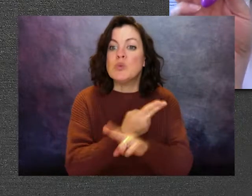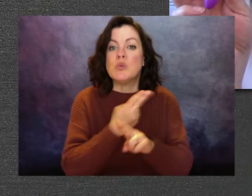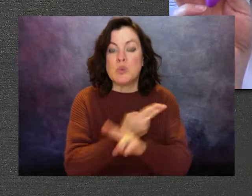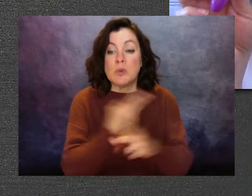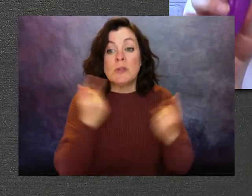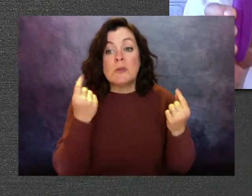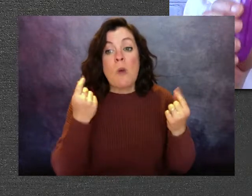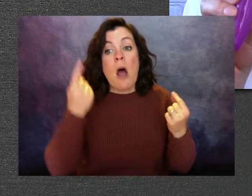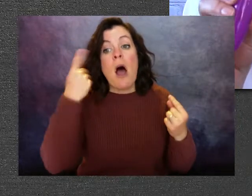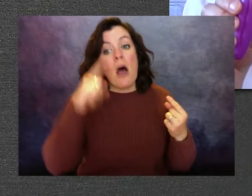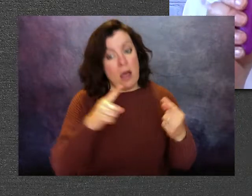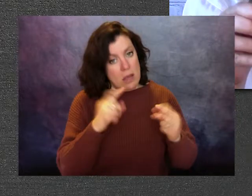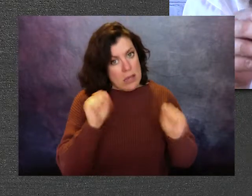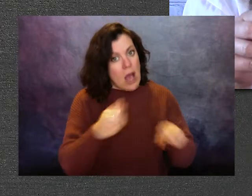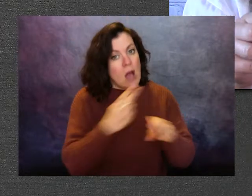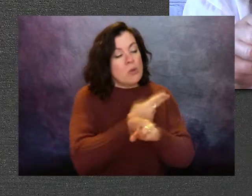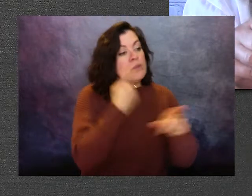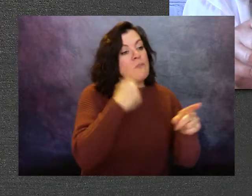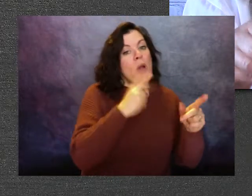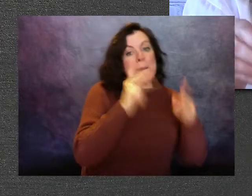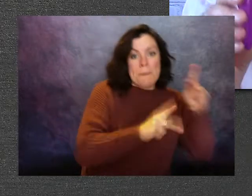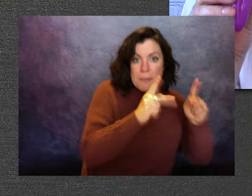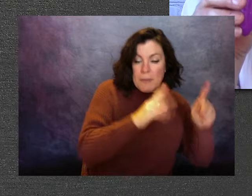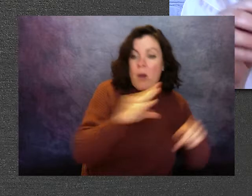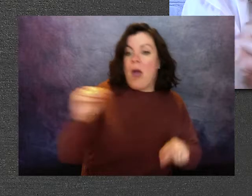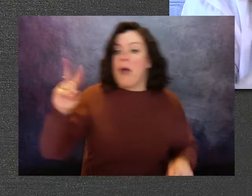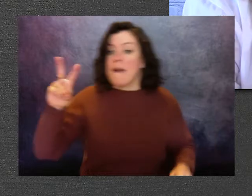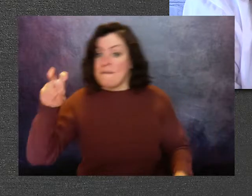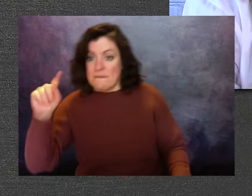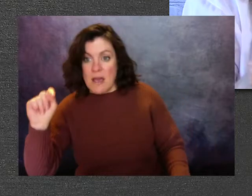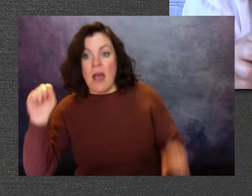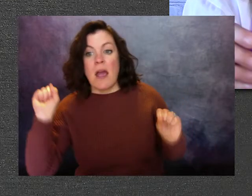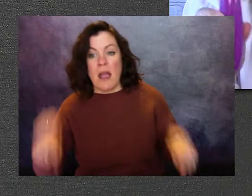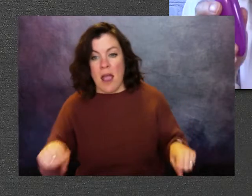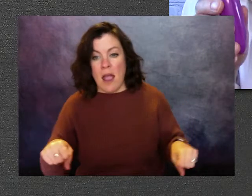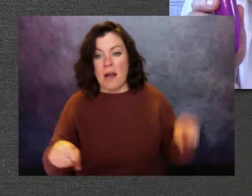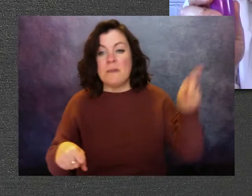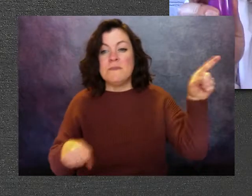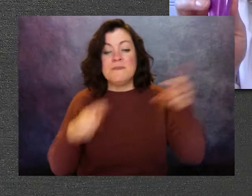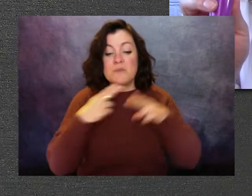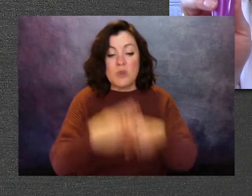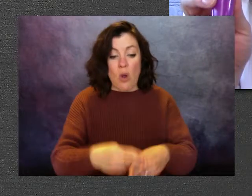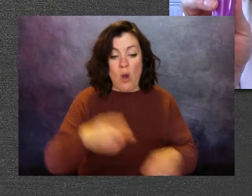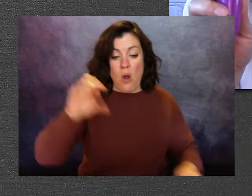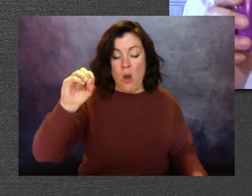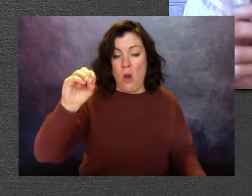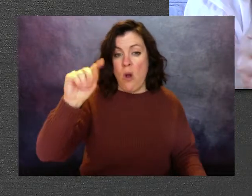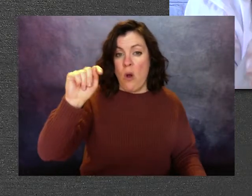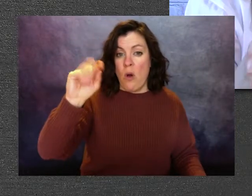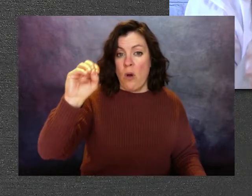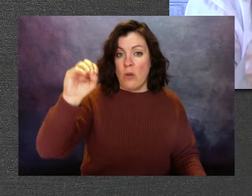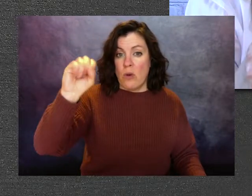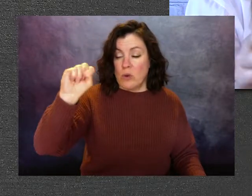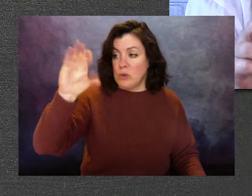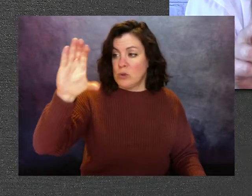and veterinarians use these on animals. Its called an otoscope, can you say that? Otoscope.